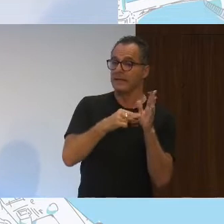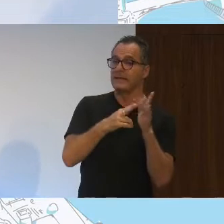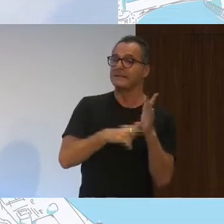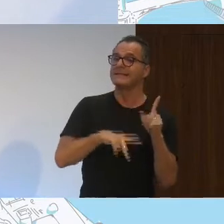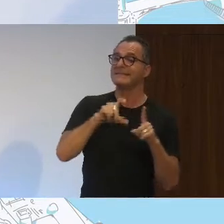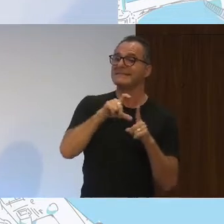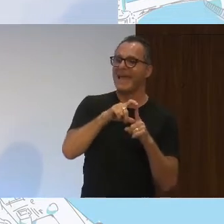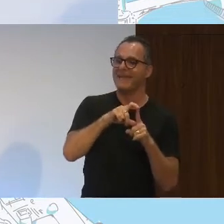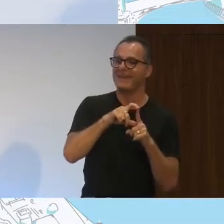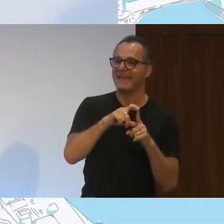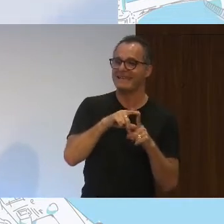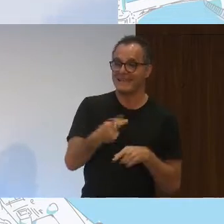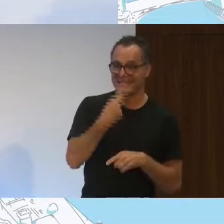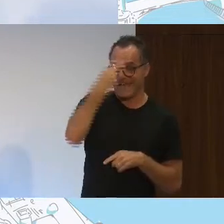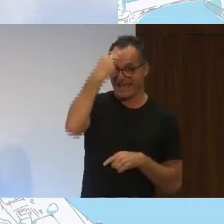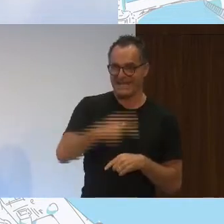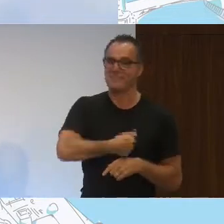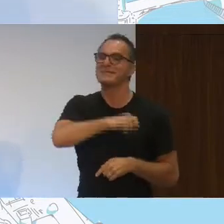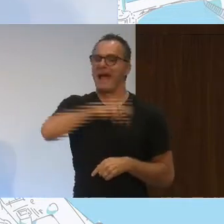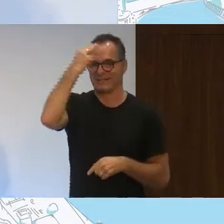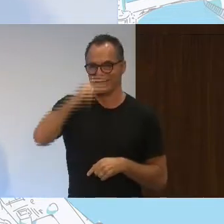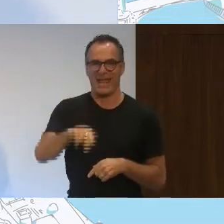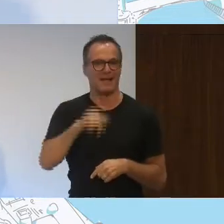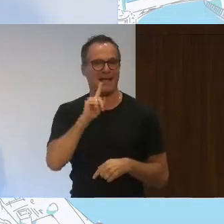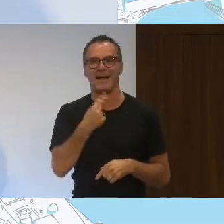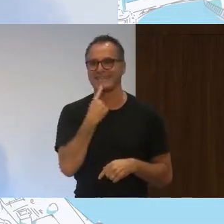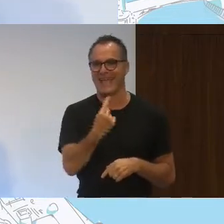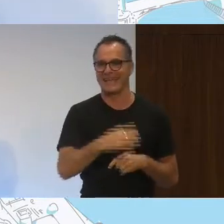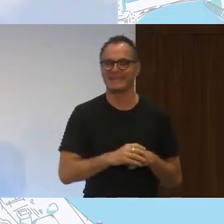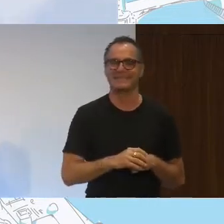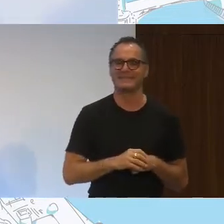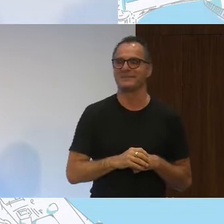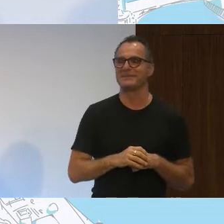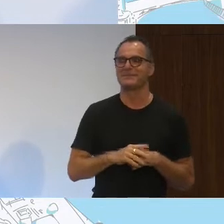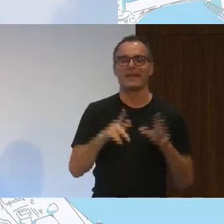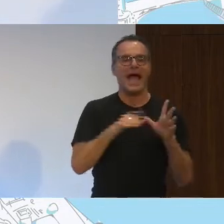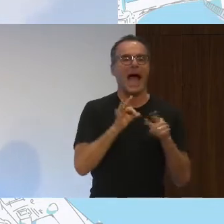I can't say it properly in Spanish. I shall try. David Moreno Ajona. There you go.